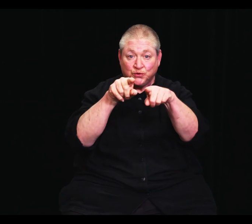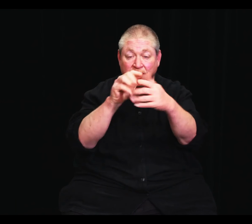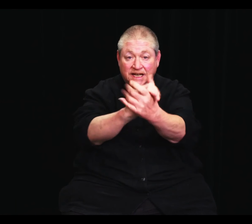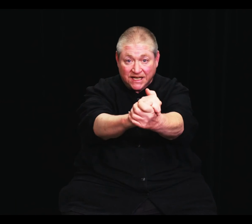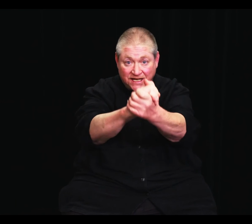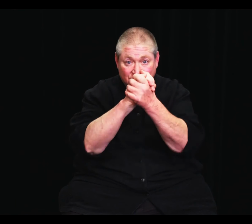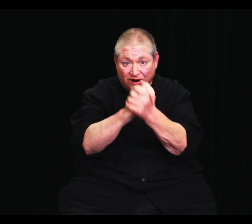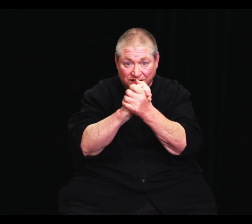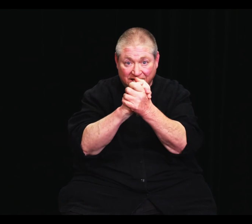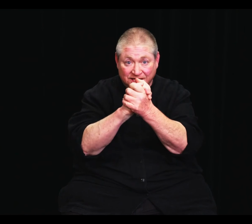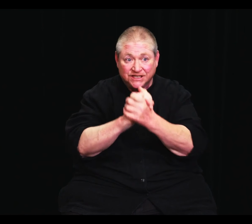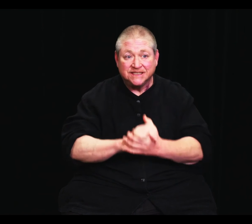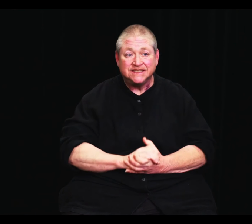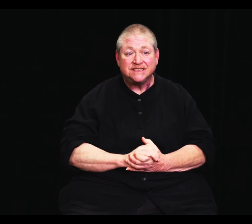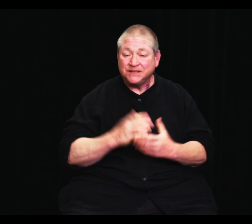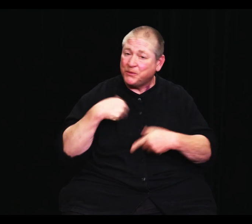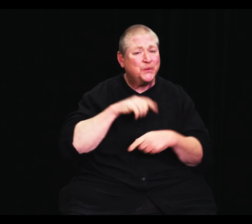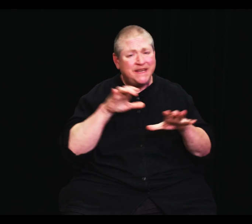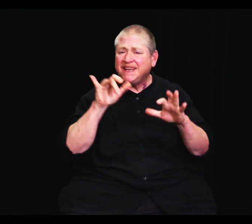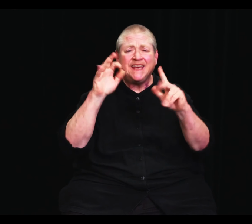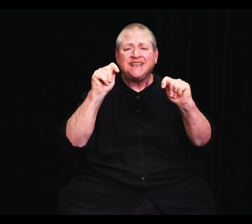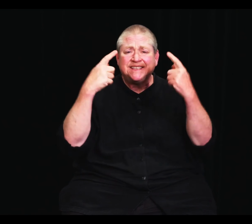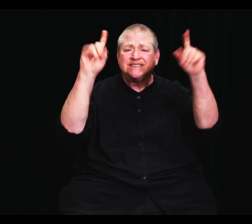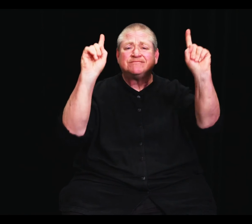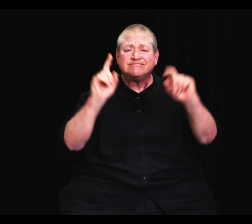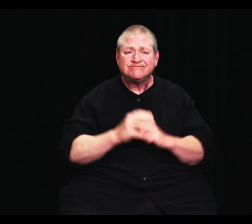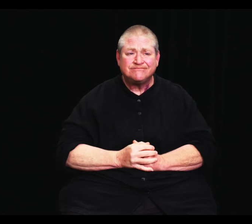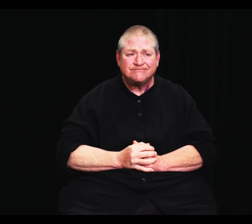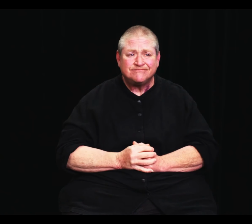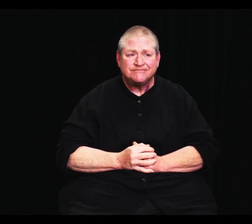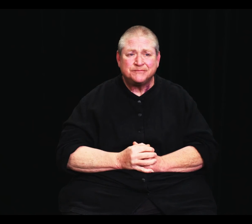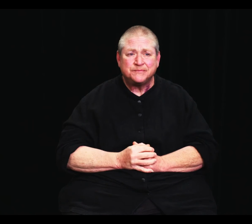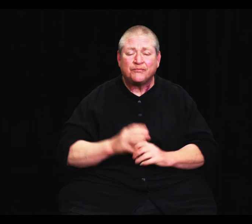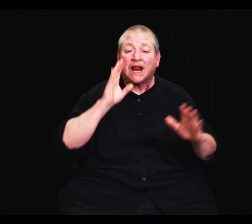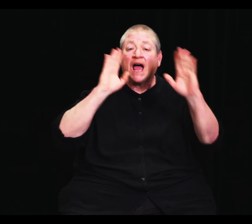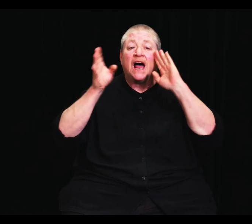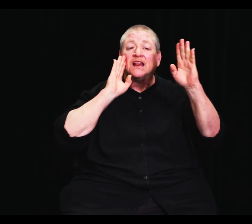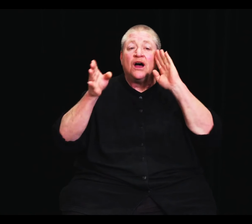This is Elizabeth Sorn from Everett and from me to you...